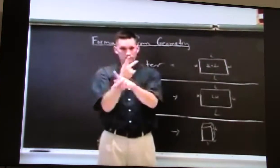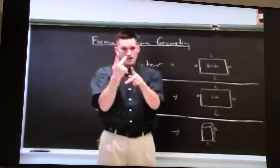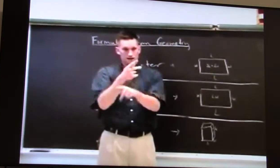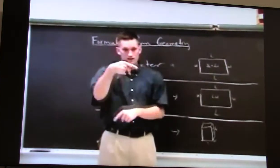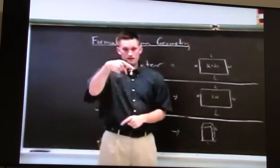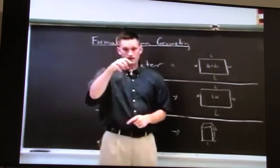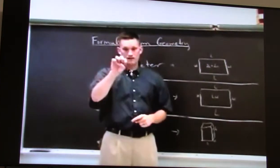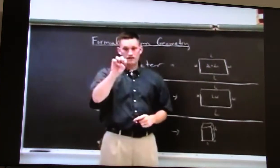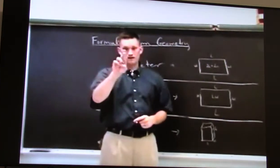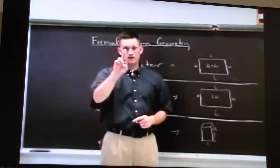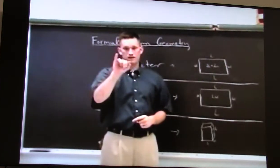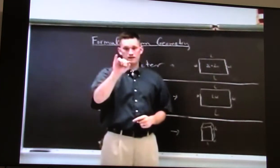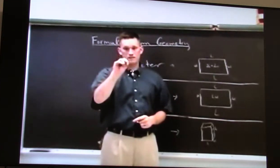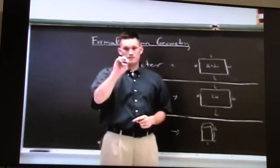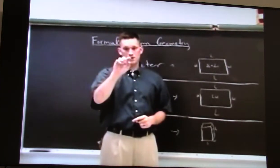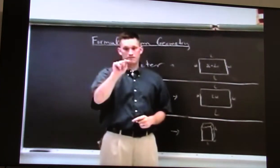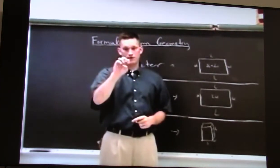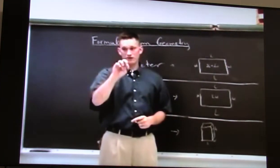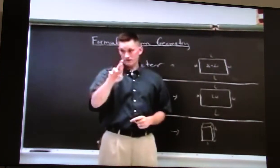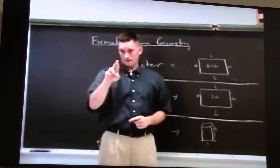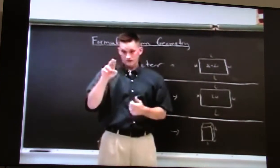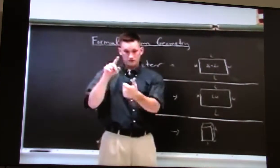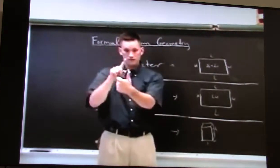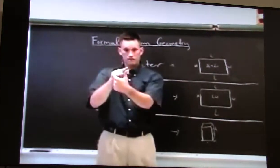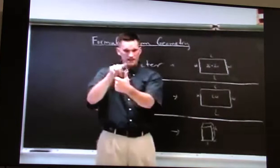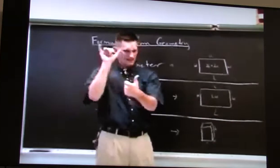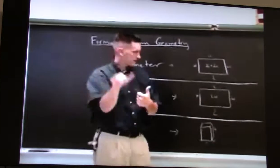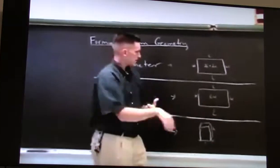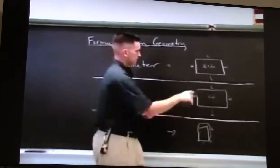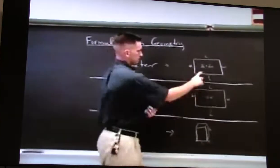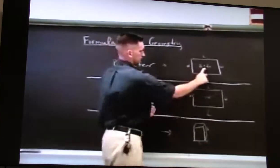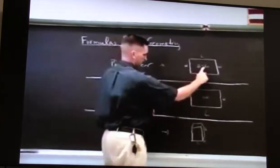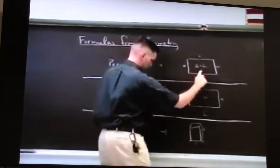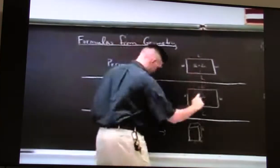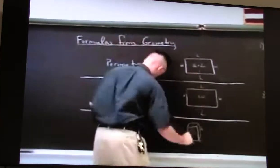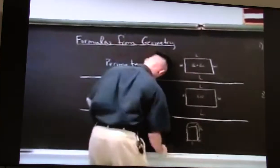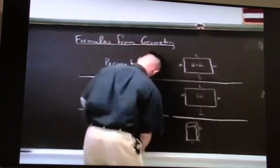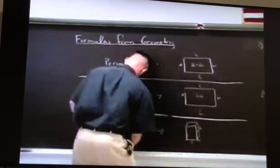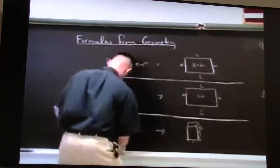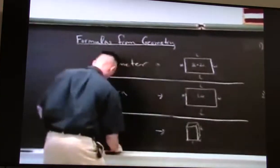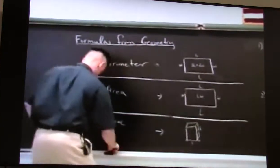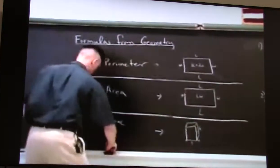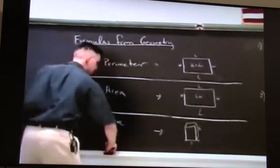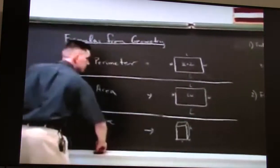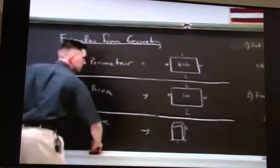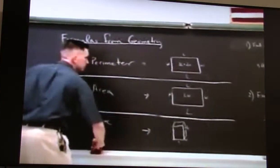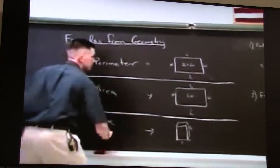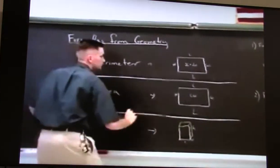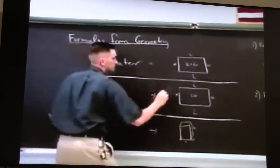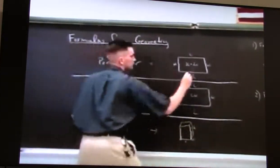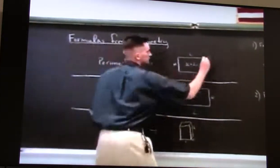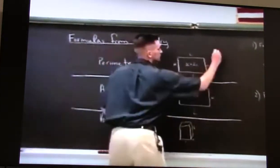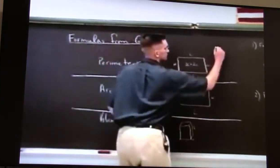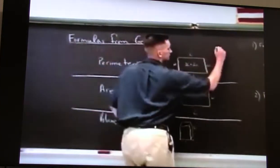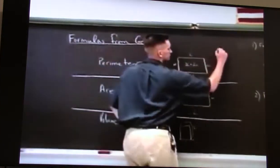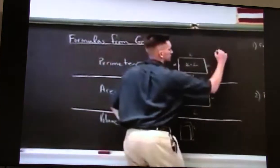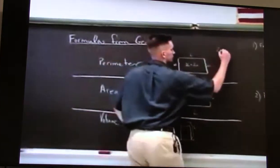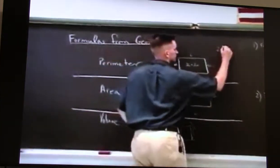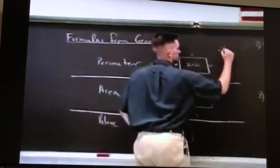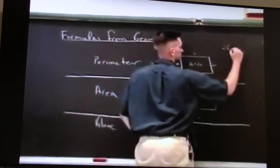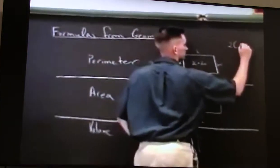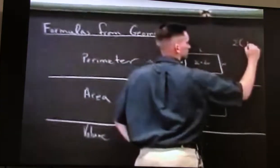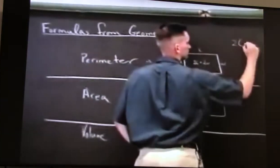So see, there are different ways to show how to find the parameter.